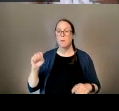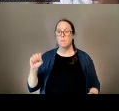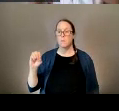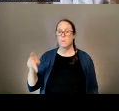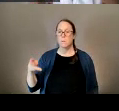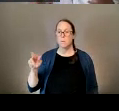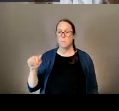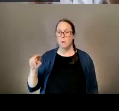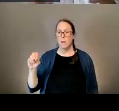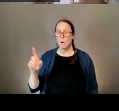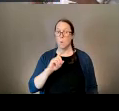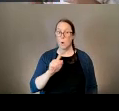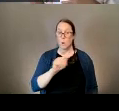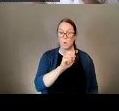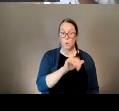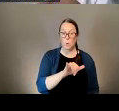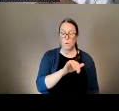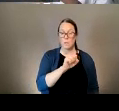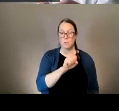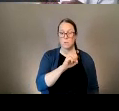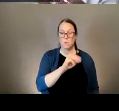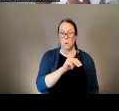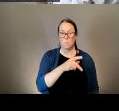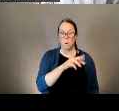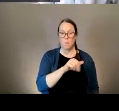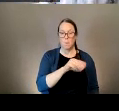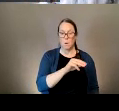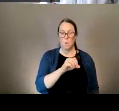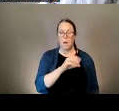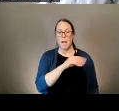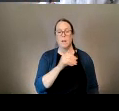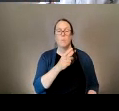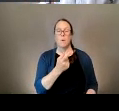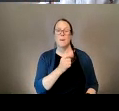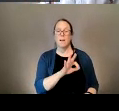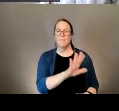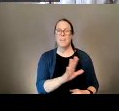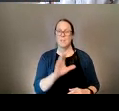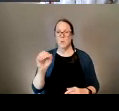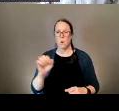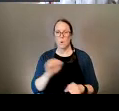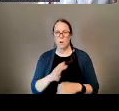and like one of his, I don't even know, coworkers like co henchman, they're really mad at someone.